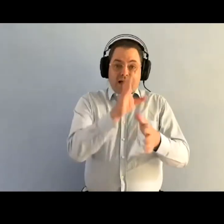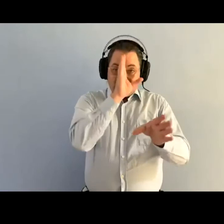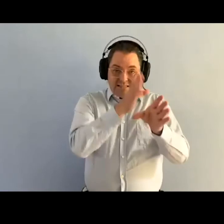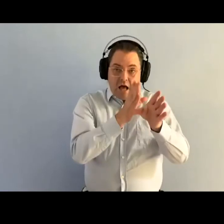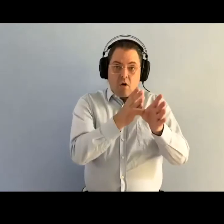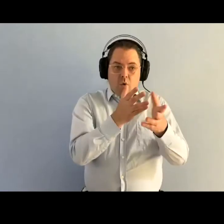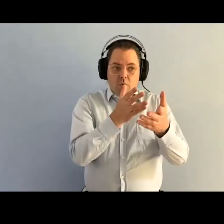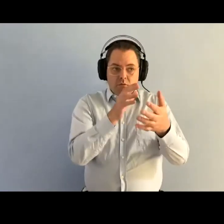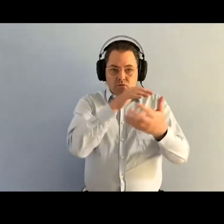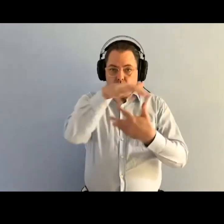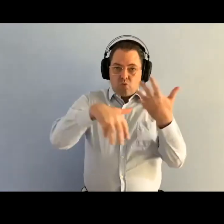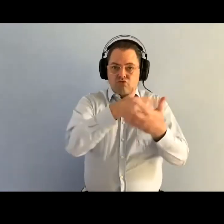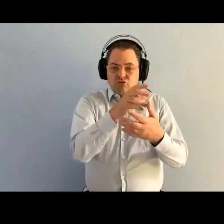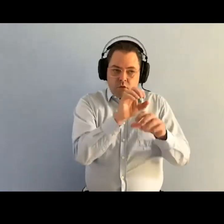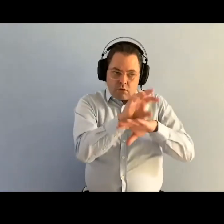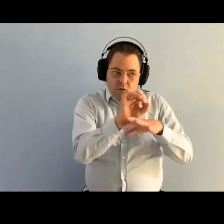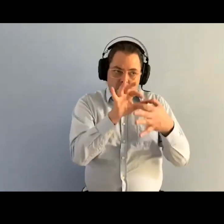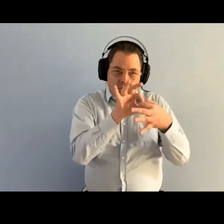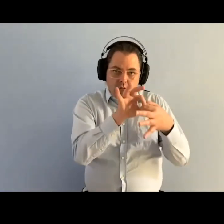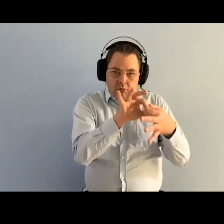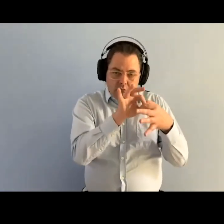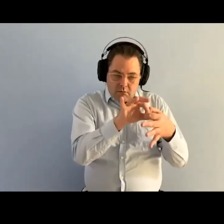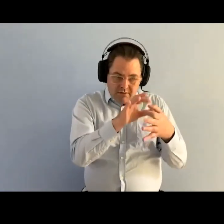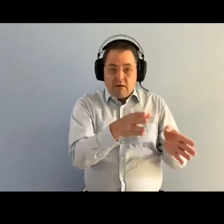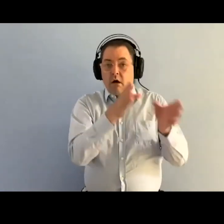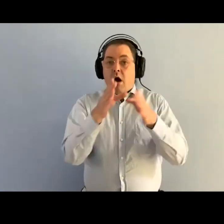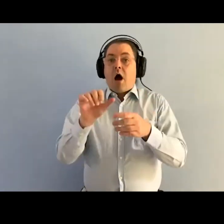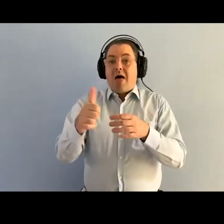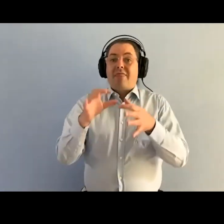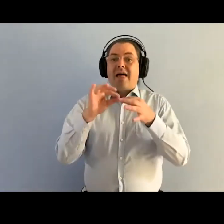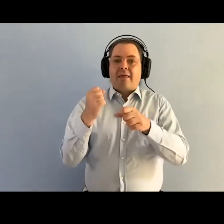the support organization in psychosocial counseling whereas